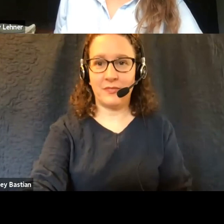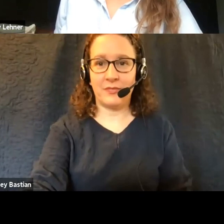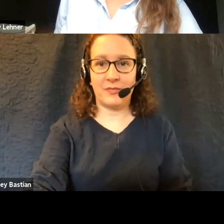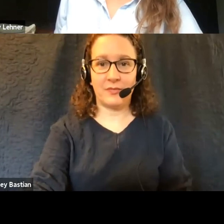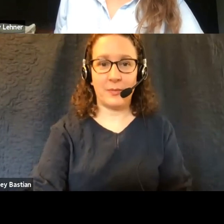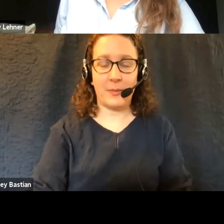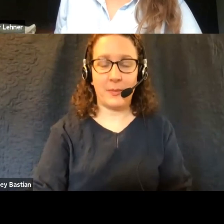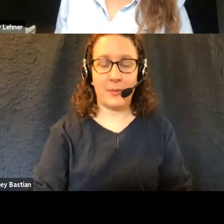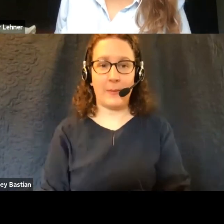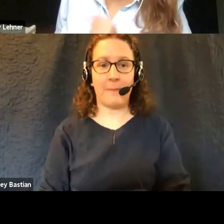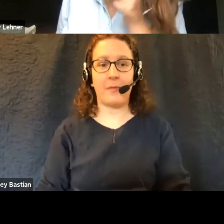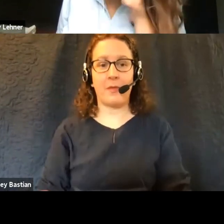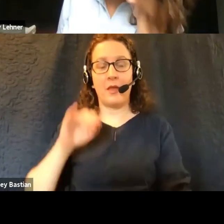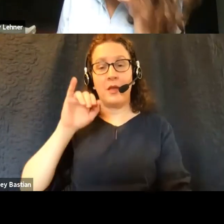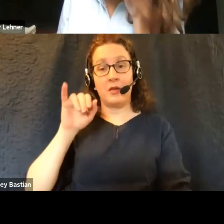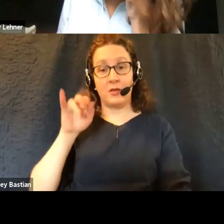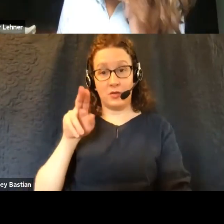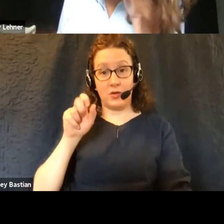That's a great, great comments.